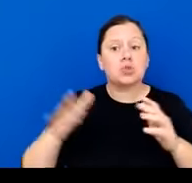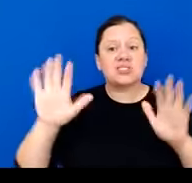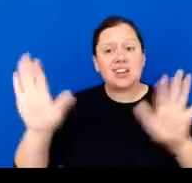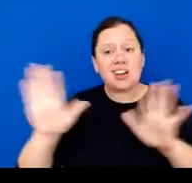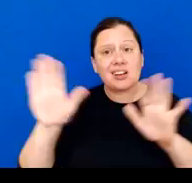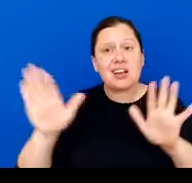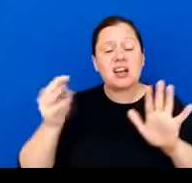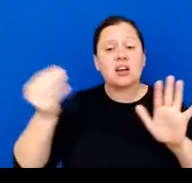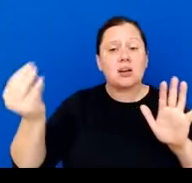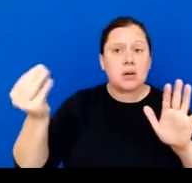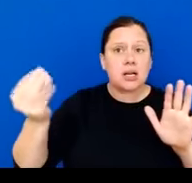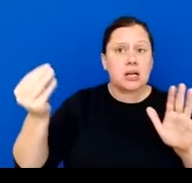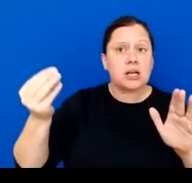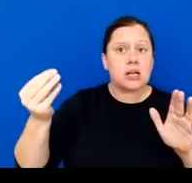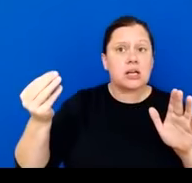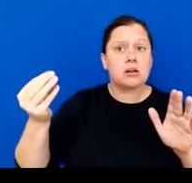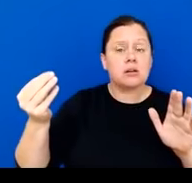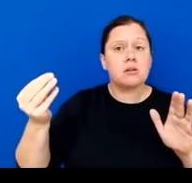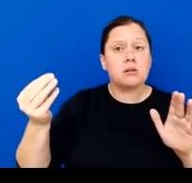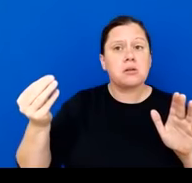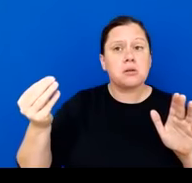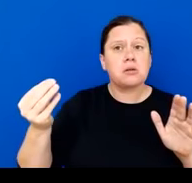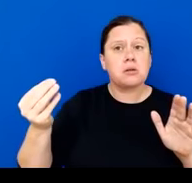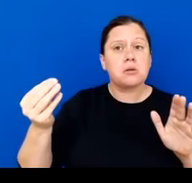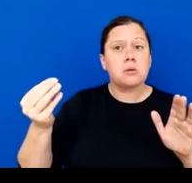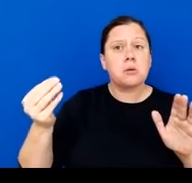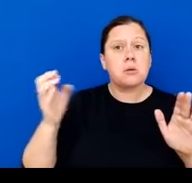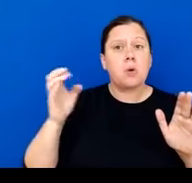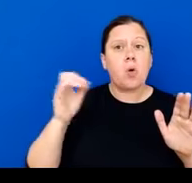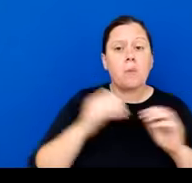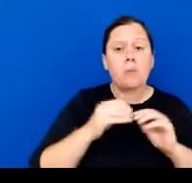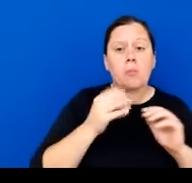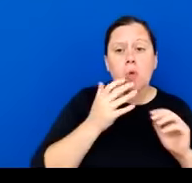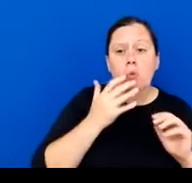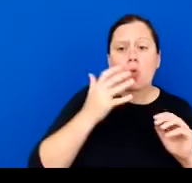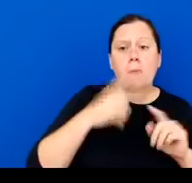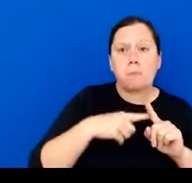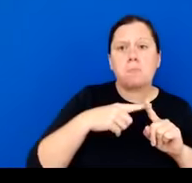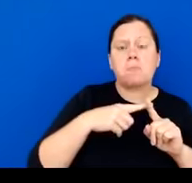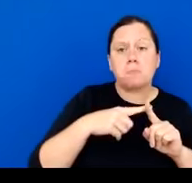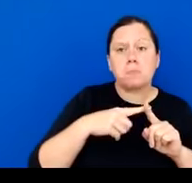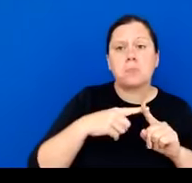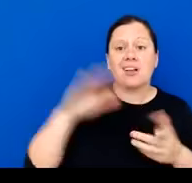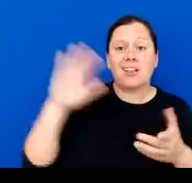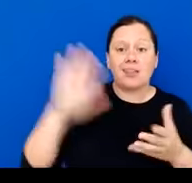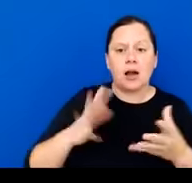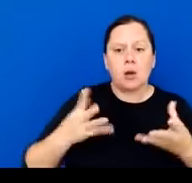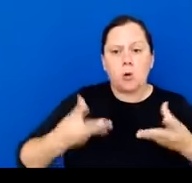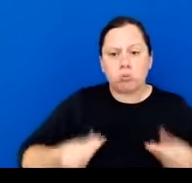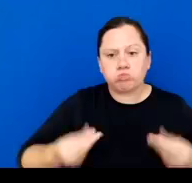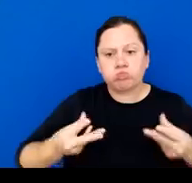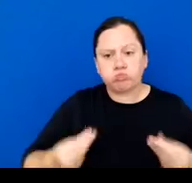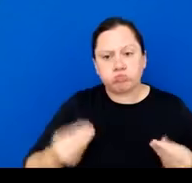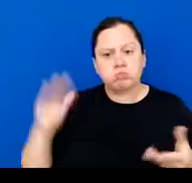temperatures potential for lower humidity and the potential for those winds to move around to the east and blow